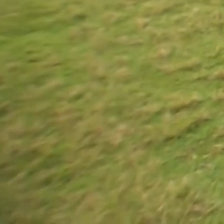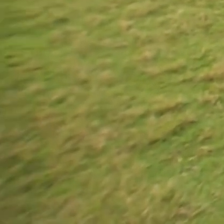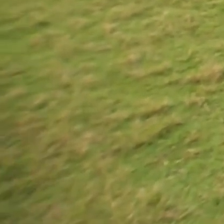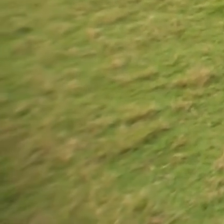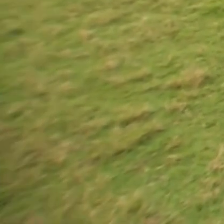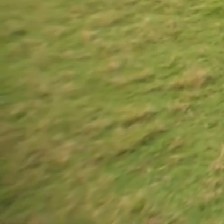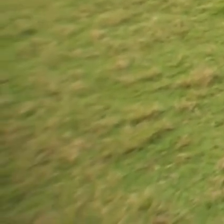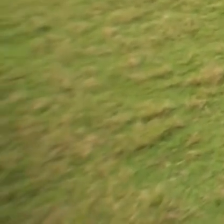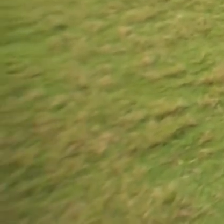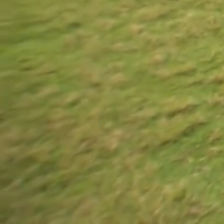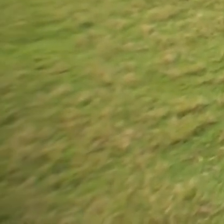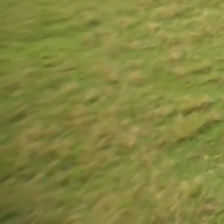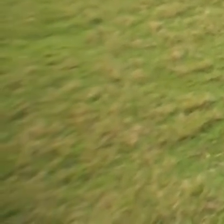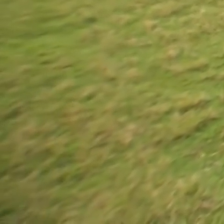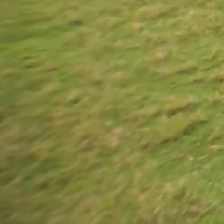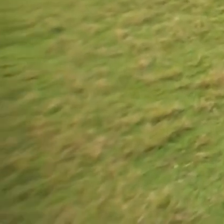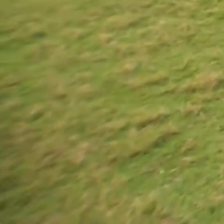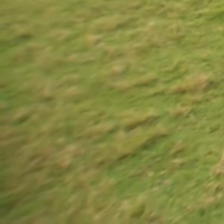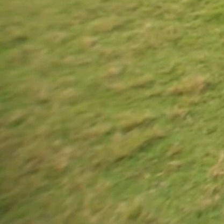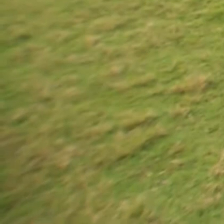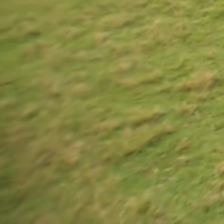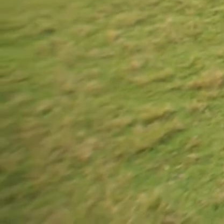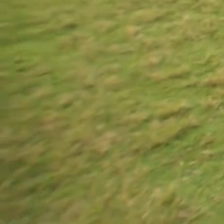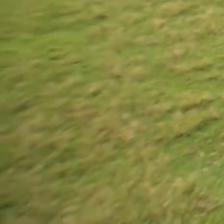Step through and push!